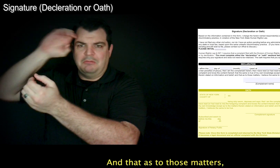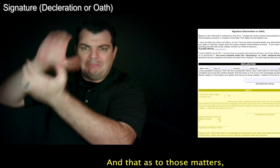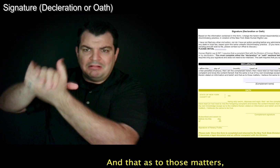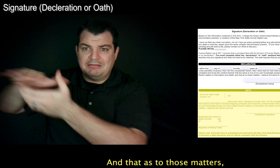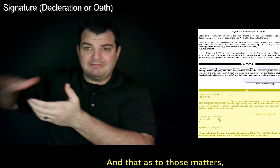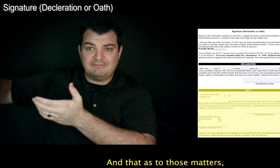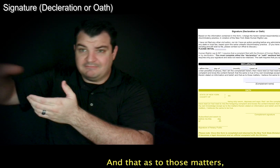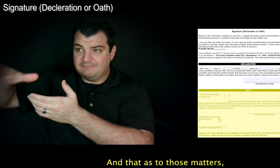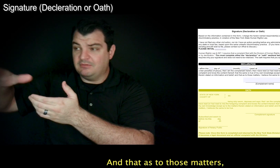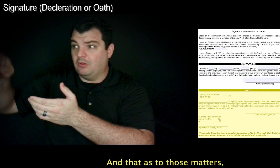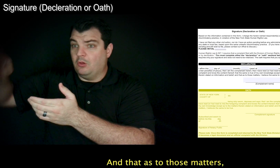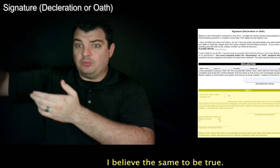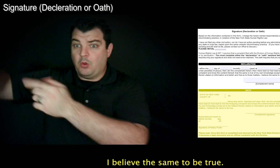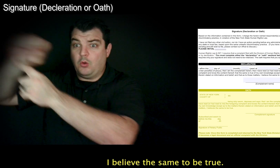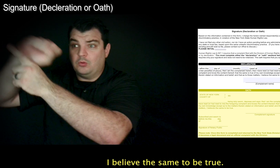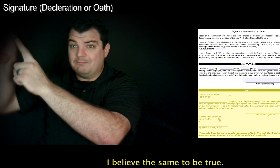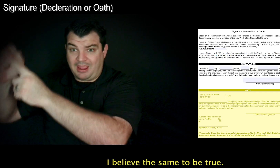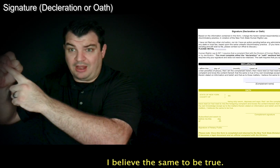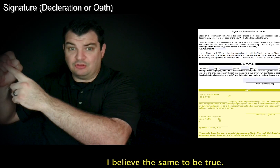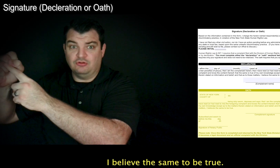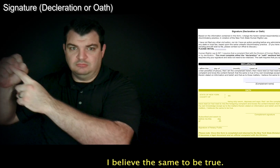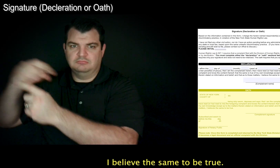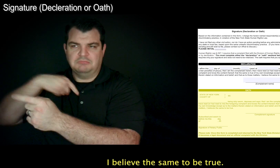And that as to those matters, I believe the same to be true.